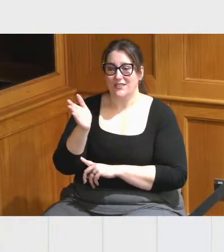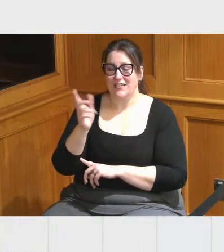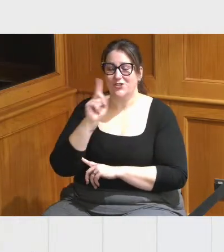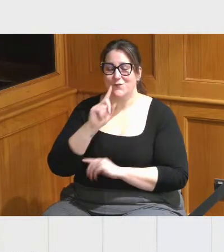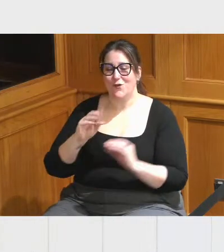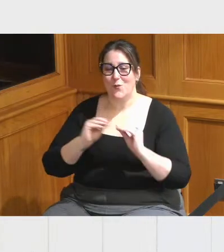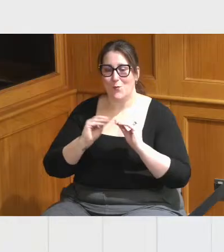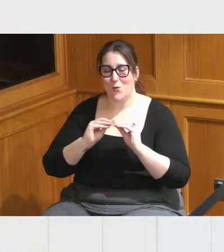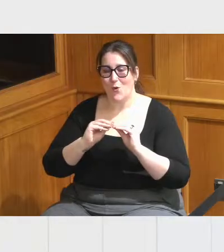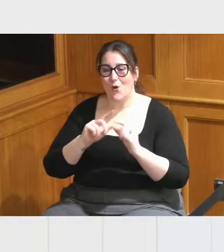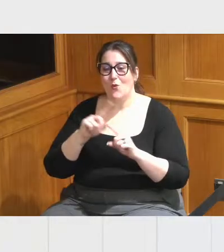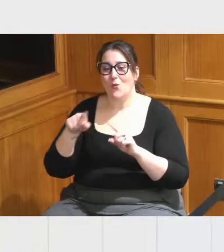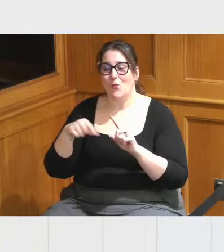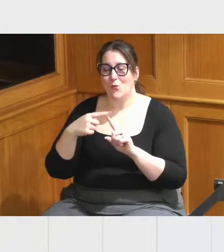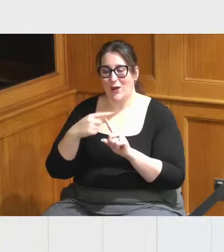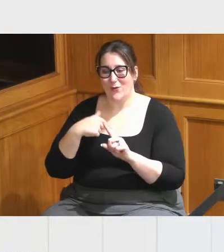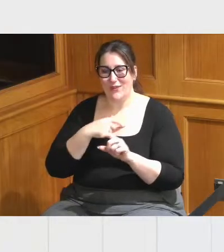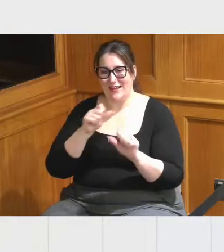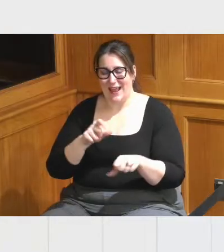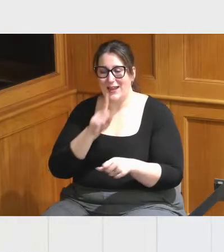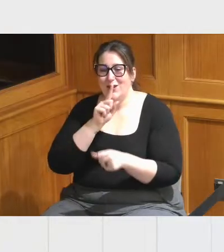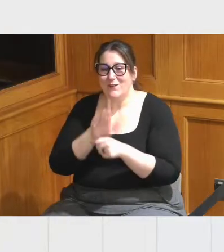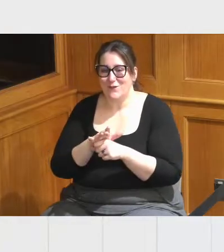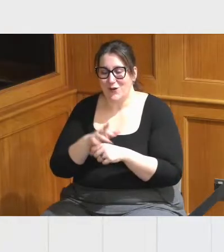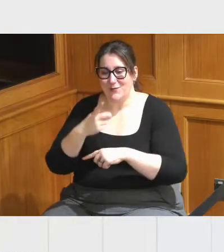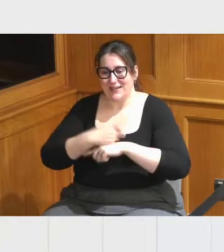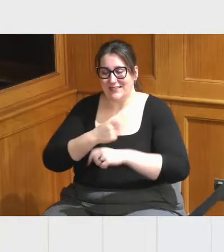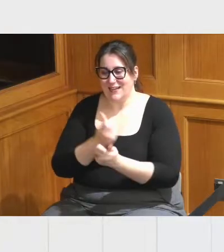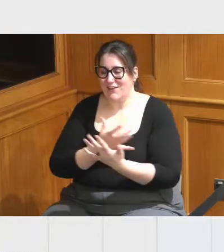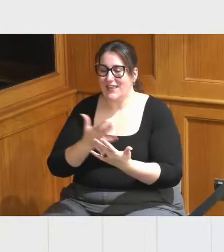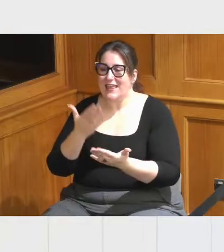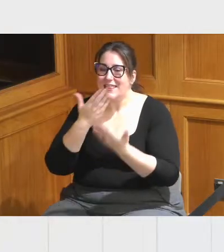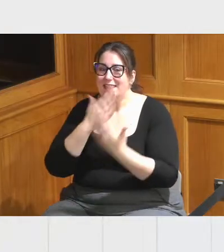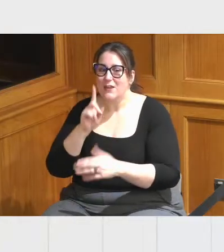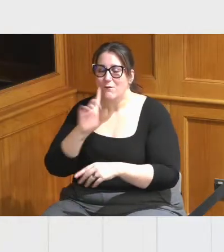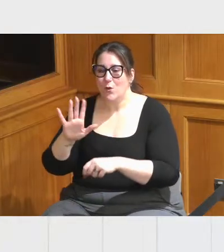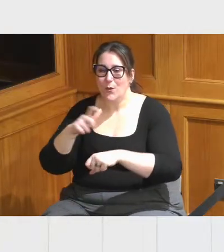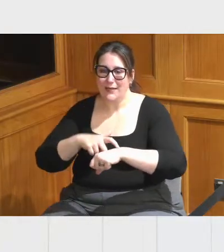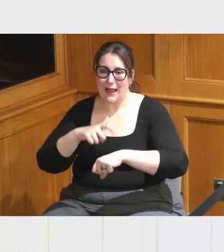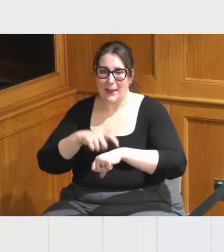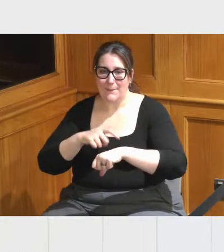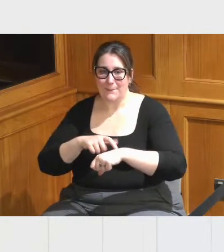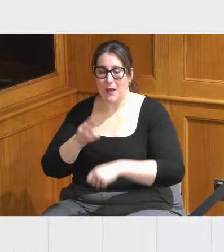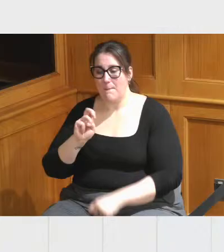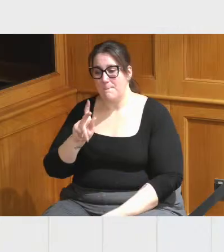once we confirm dates. thank you for the time and presentation here. Mark, myself, Phil can take